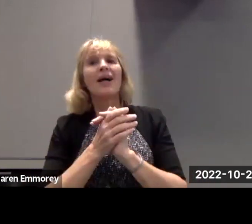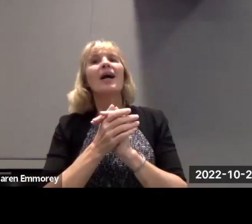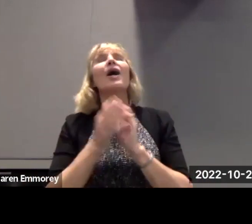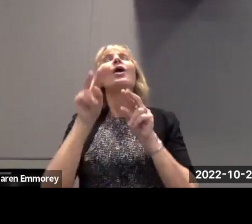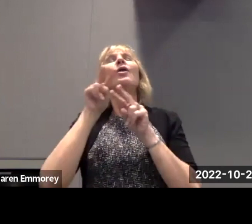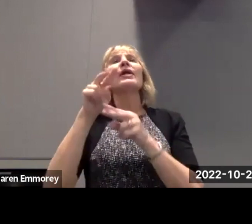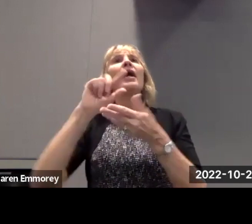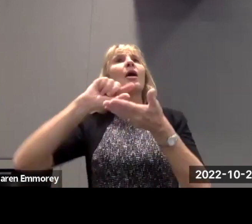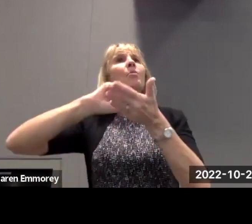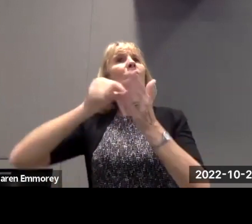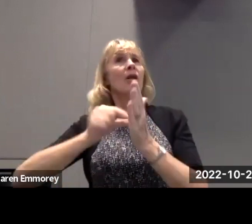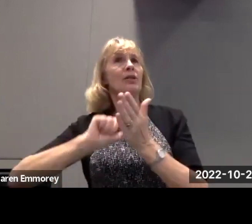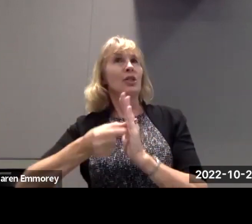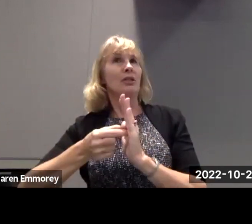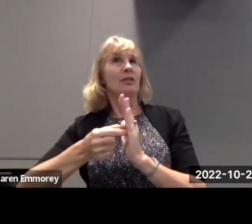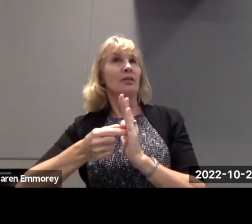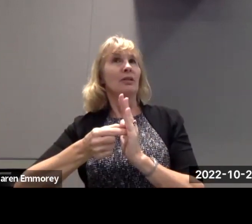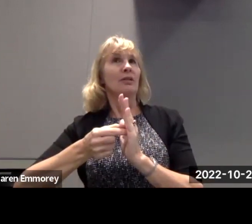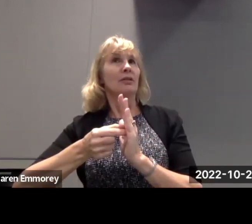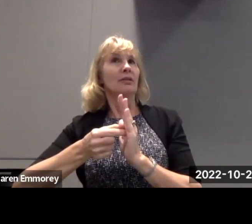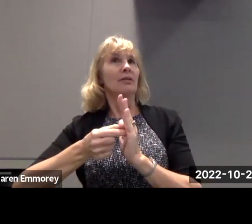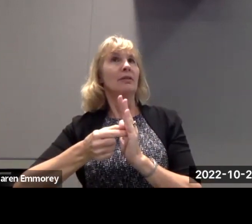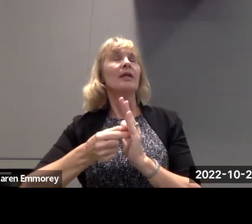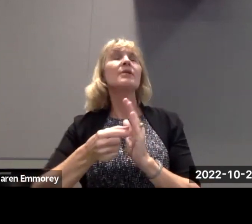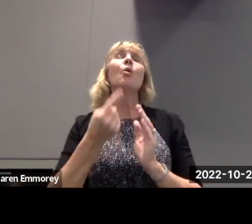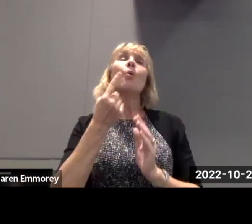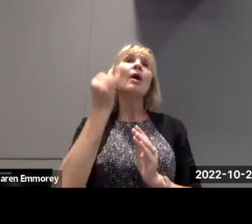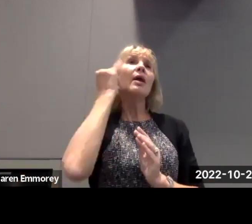really has a key role in the mapping